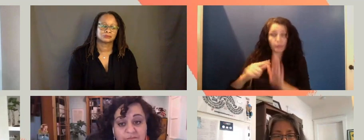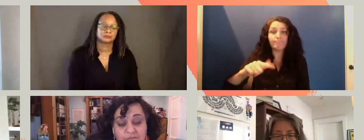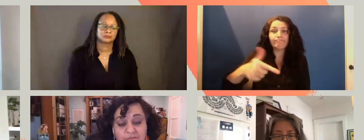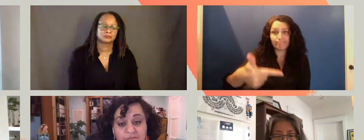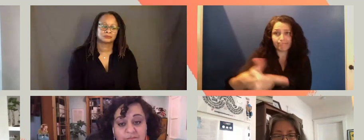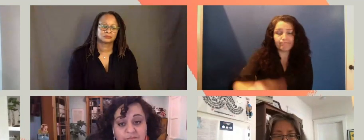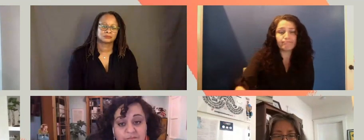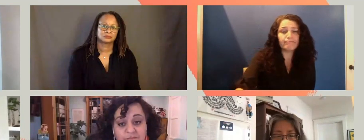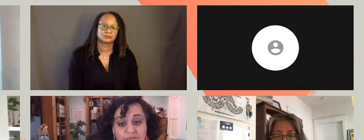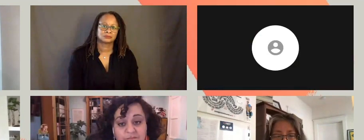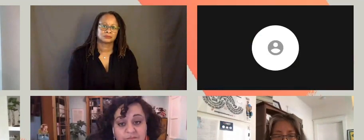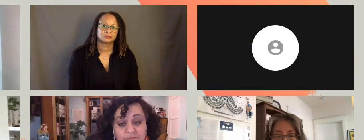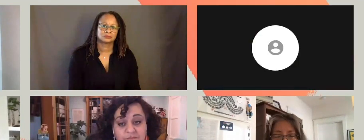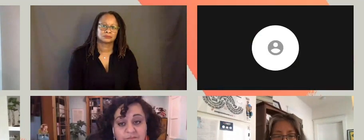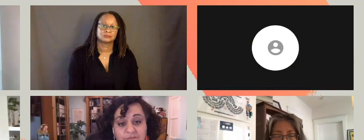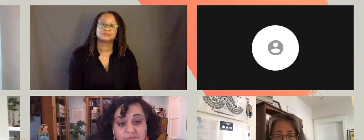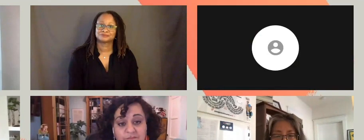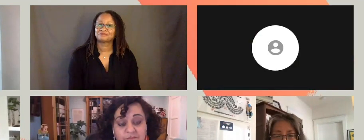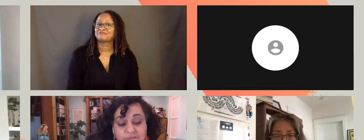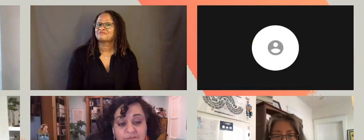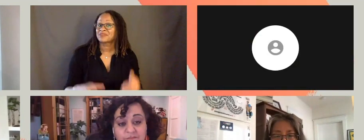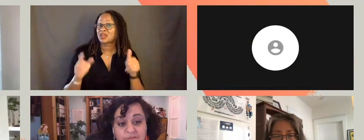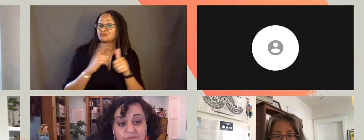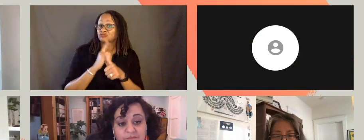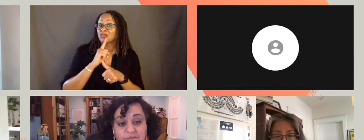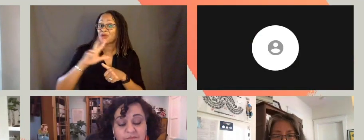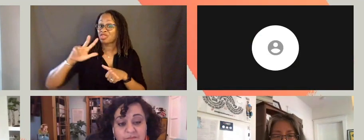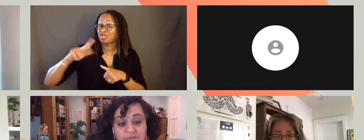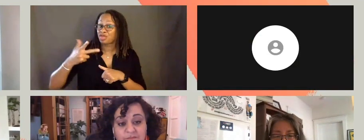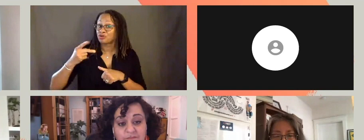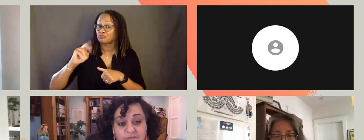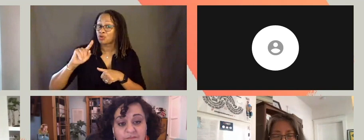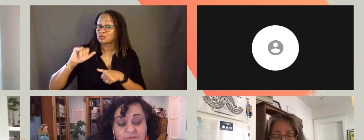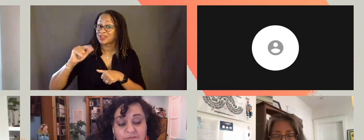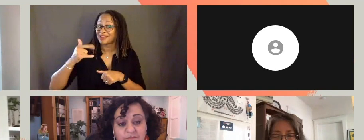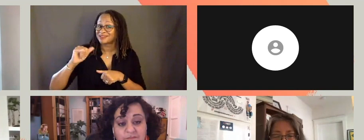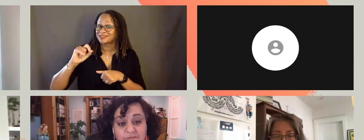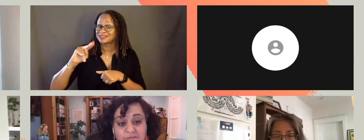Actually there was originally a third protagonist that was part of COVER/AGE